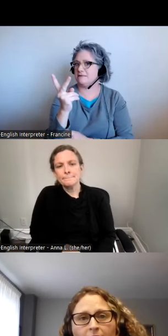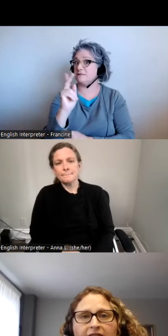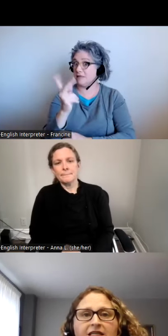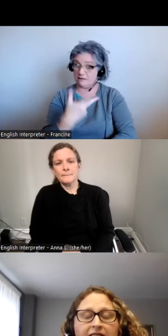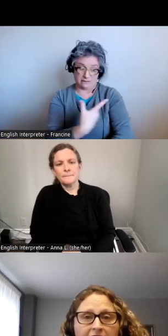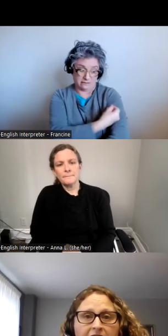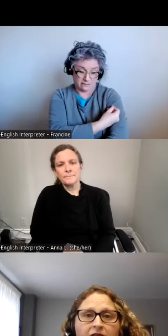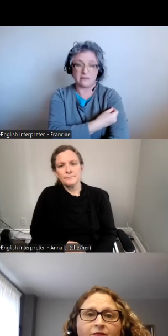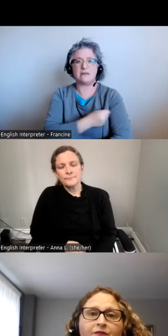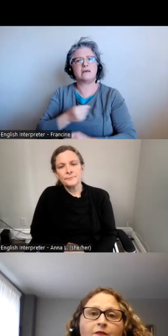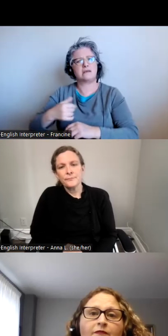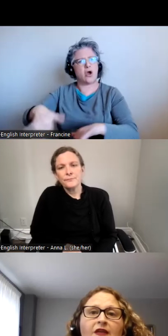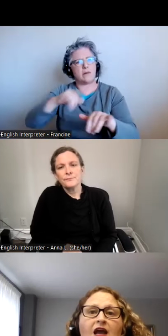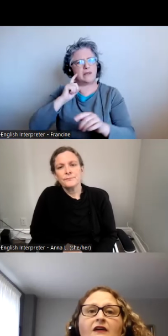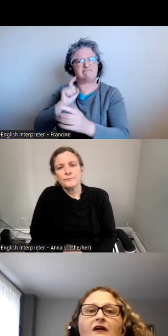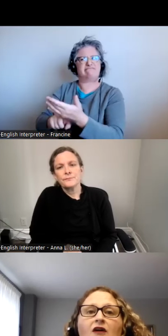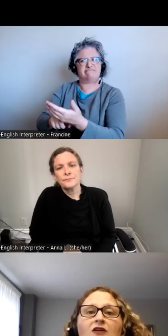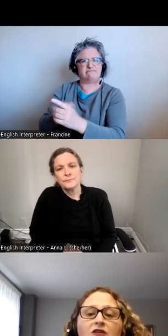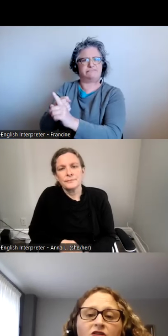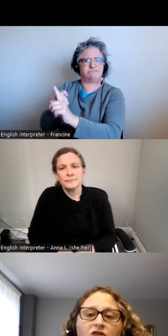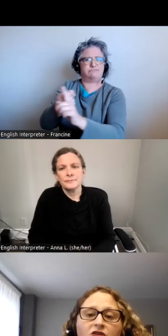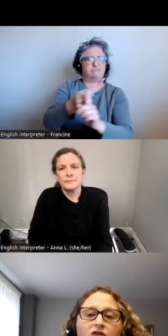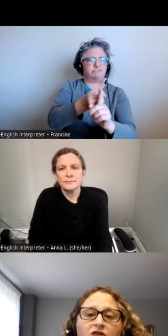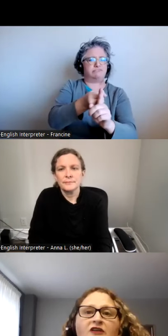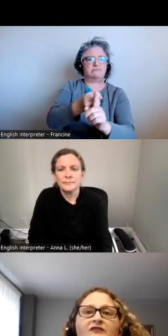rates of myocarditis following the